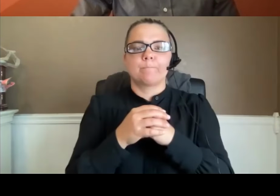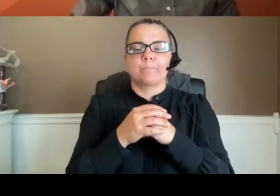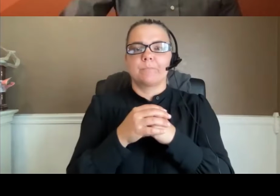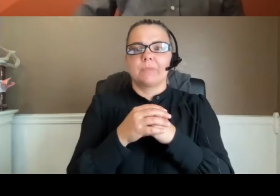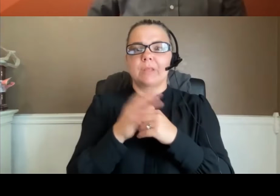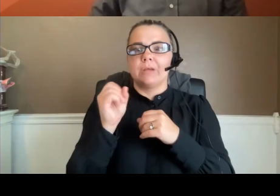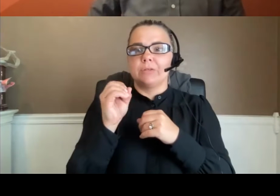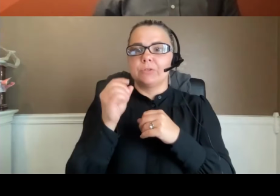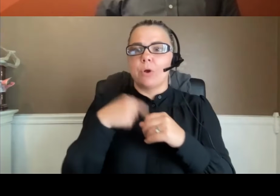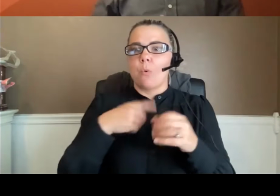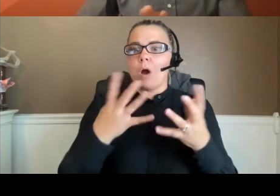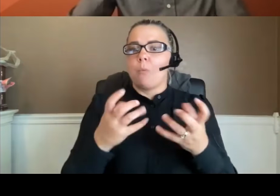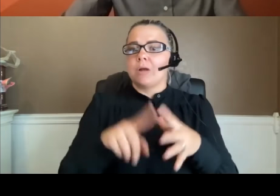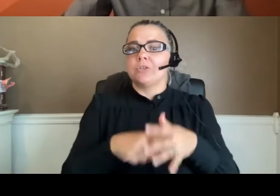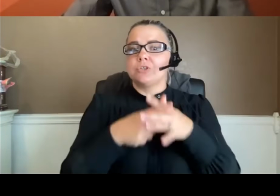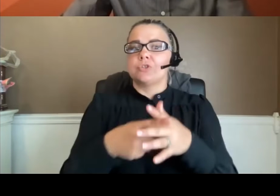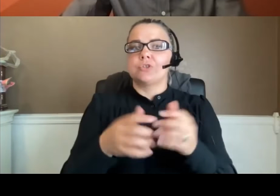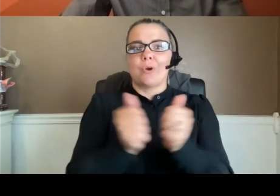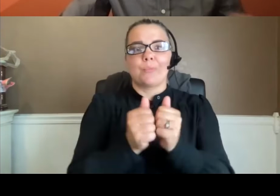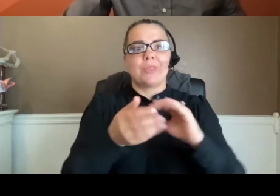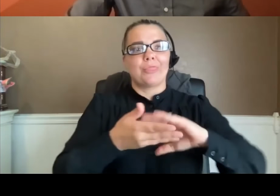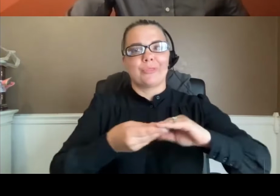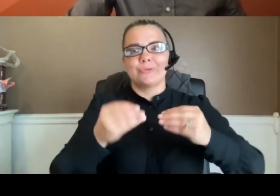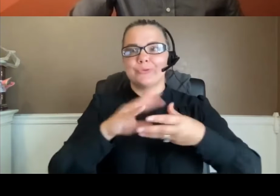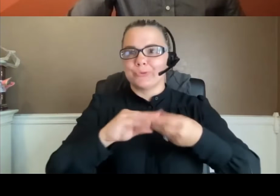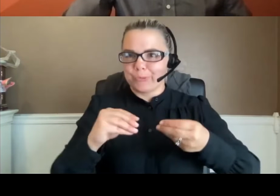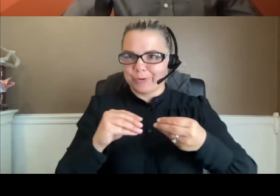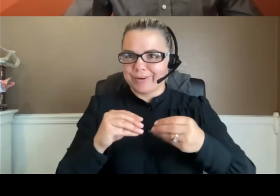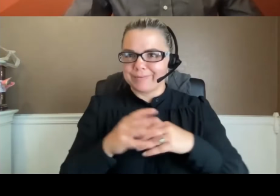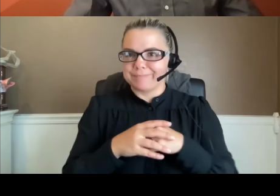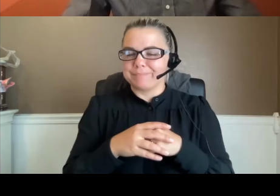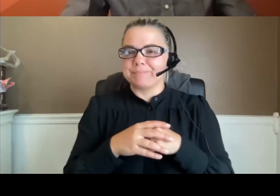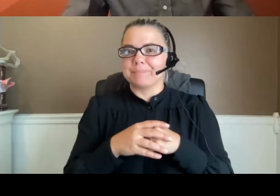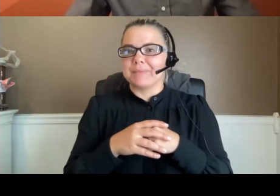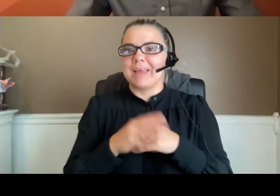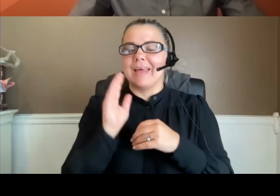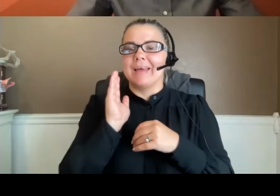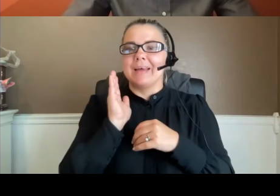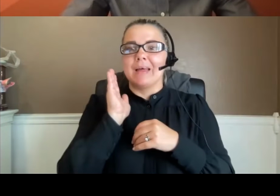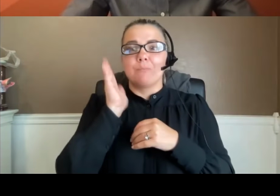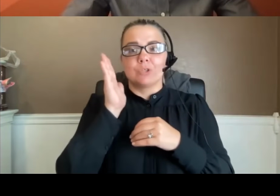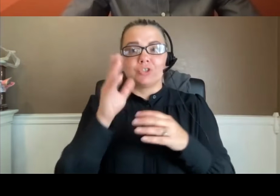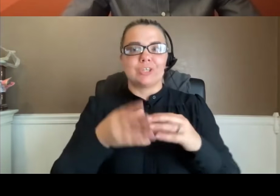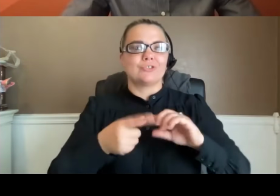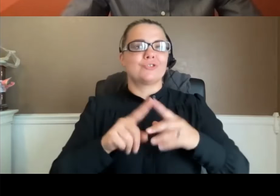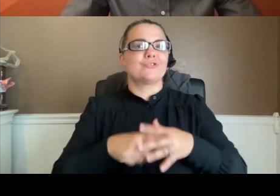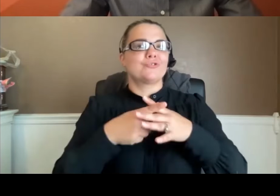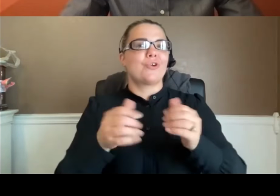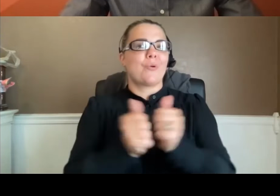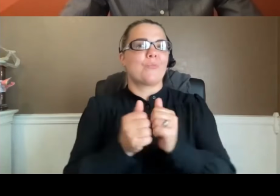to start off this story with, this presentation with a story about someone named Mona Minkara.